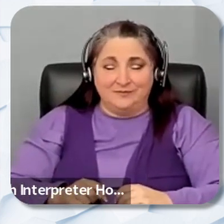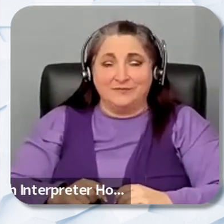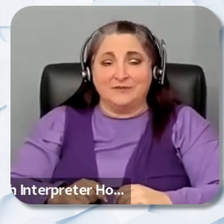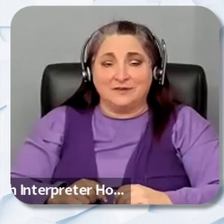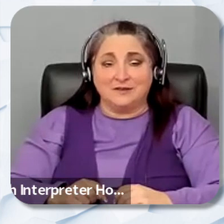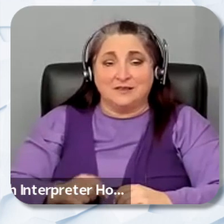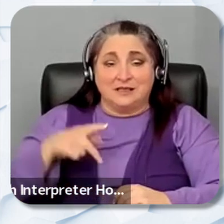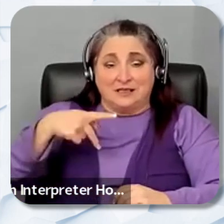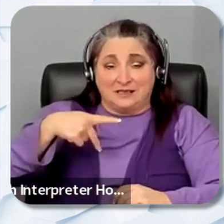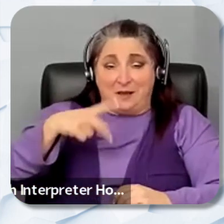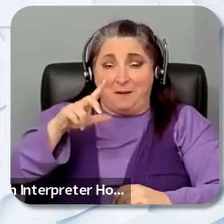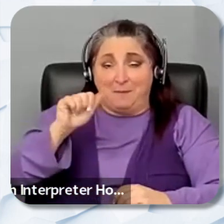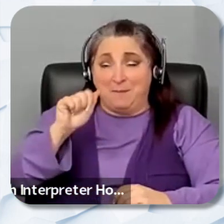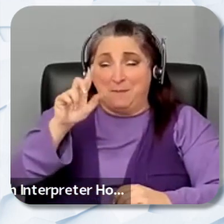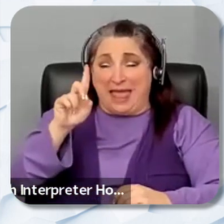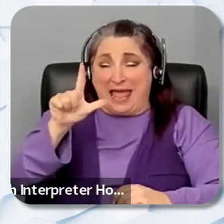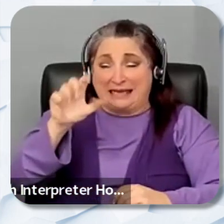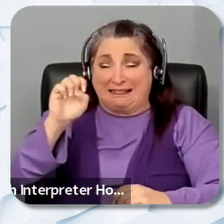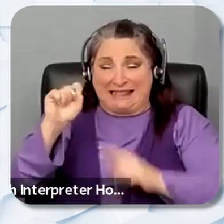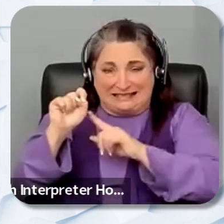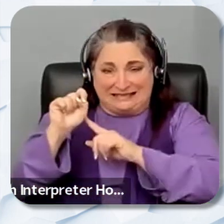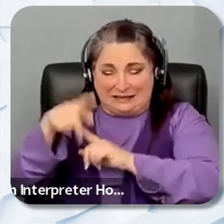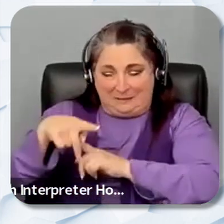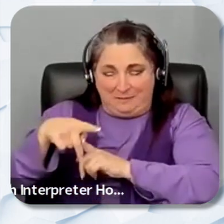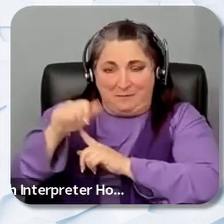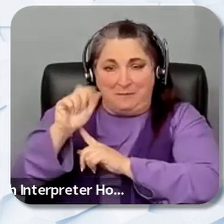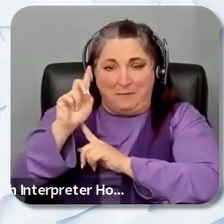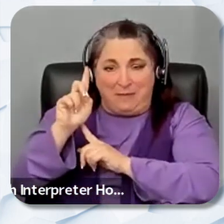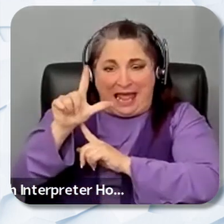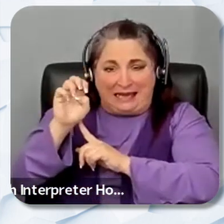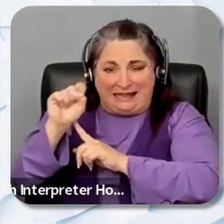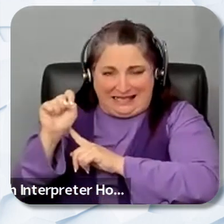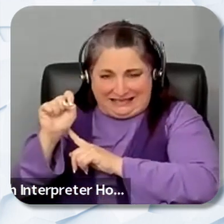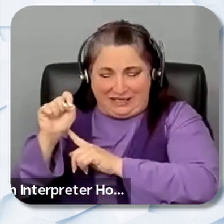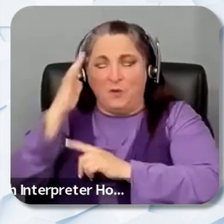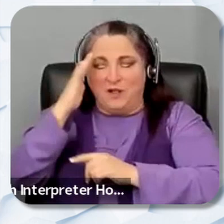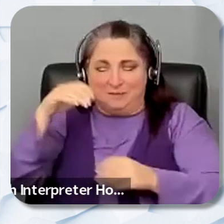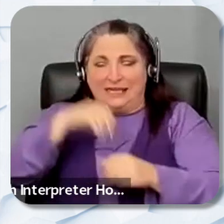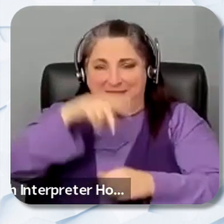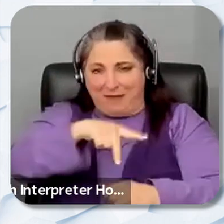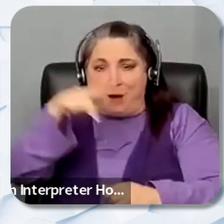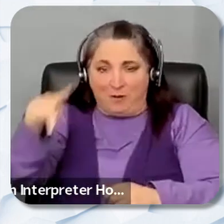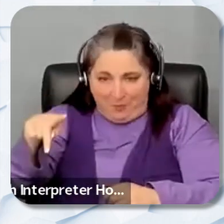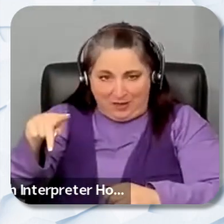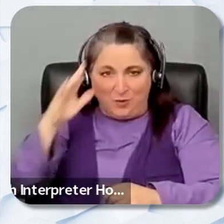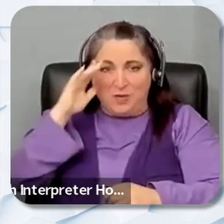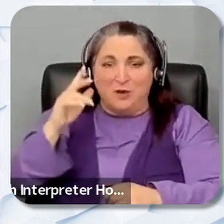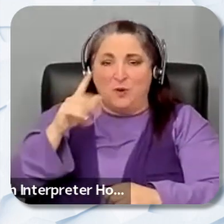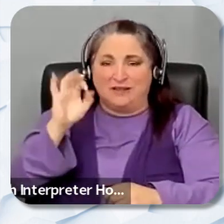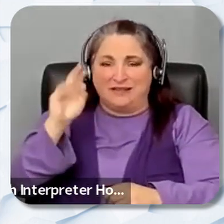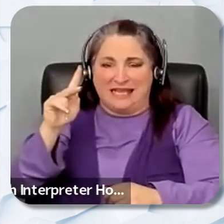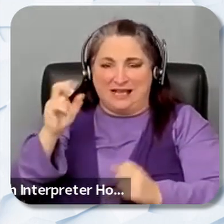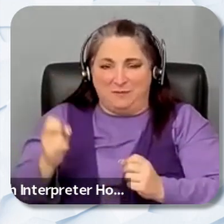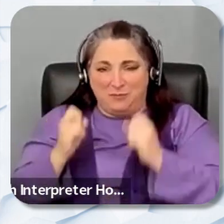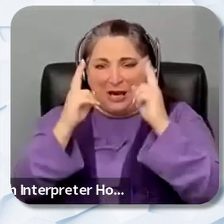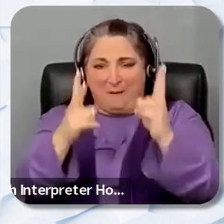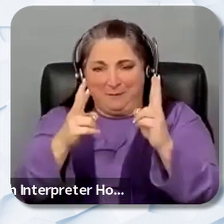the Padlet will be in the PowerPoint. We can definitely put that link up here. I've answered